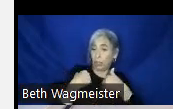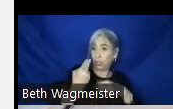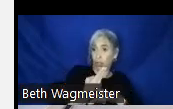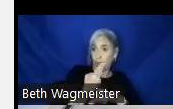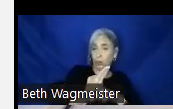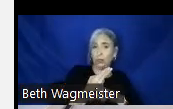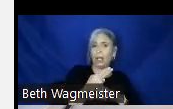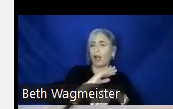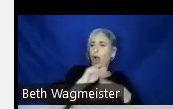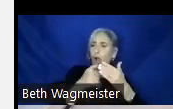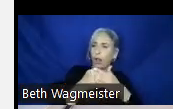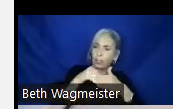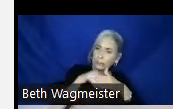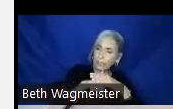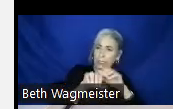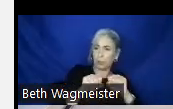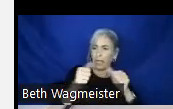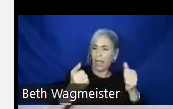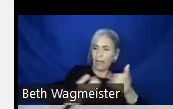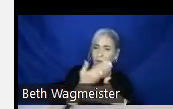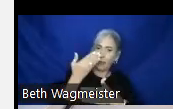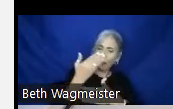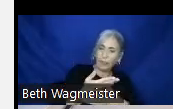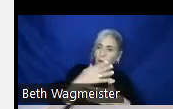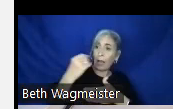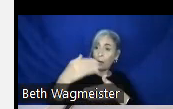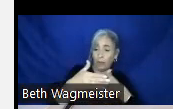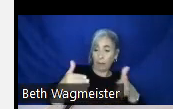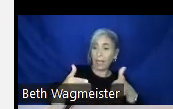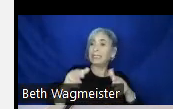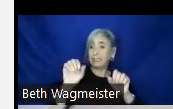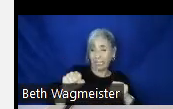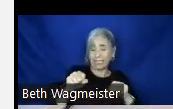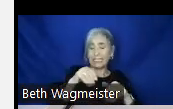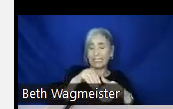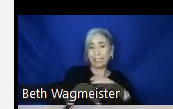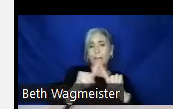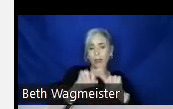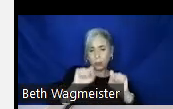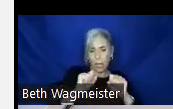accessible. Everything there out of the box is accessible. But you can customize it further to